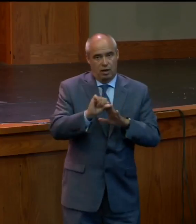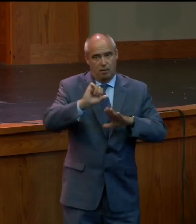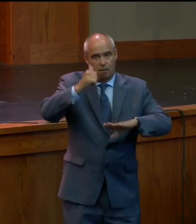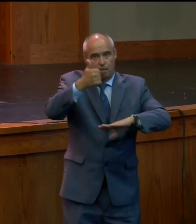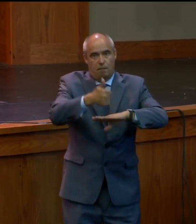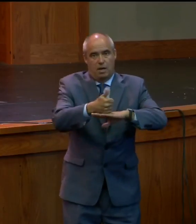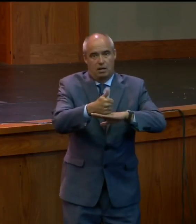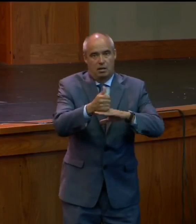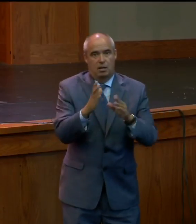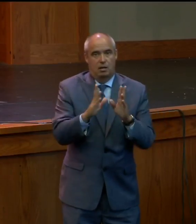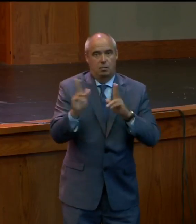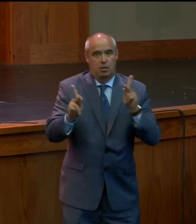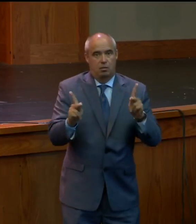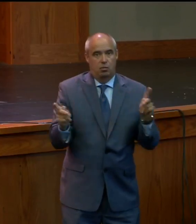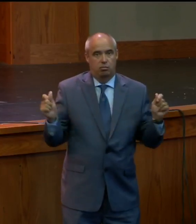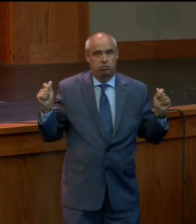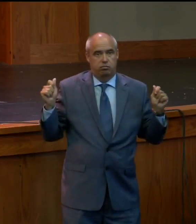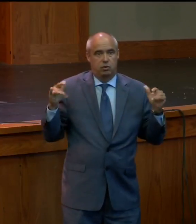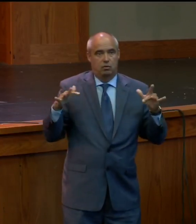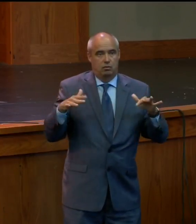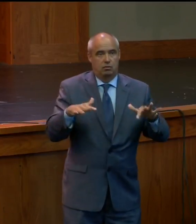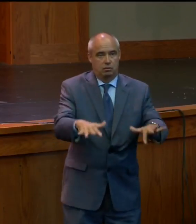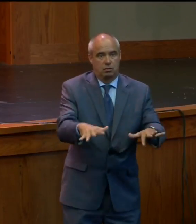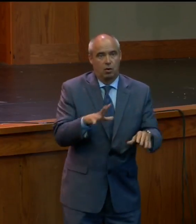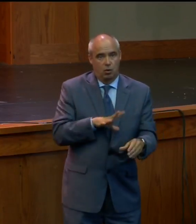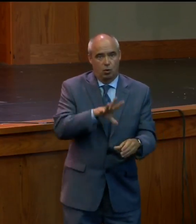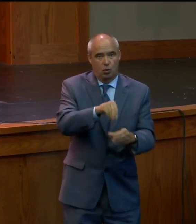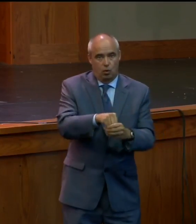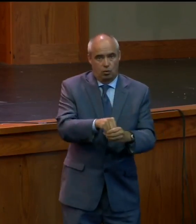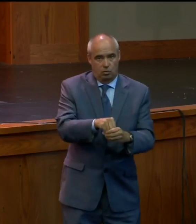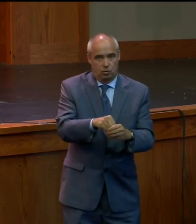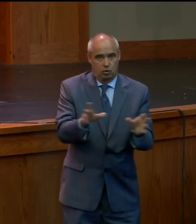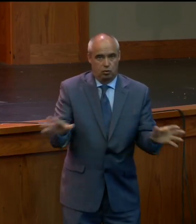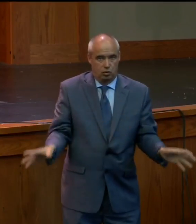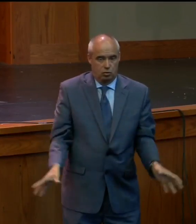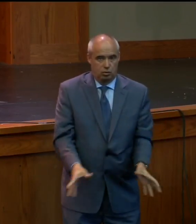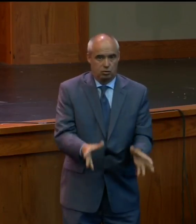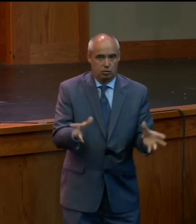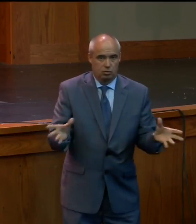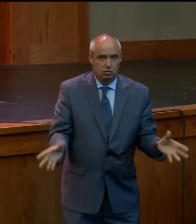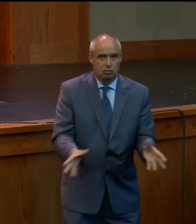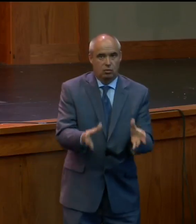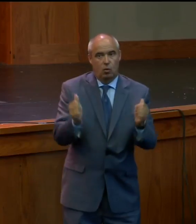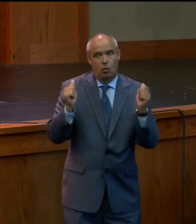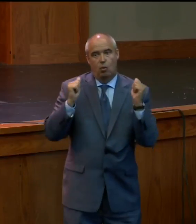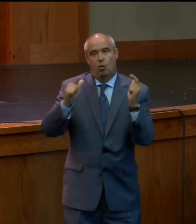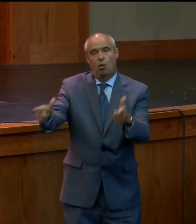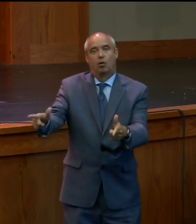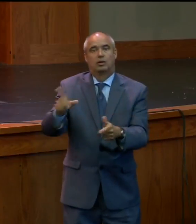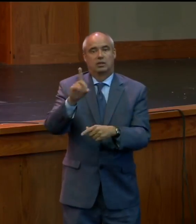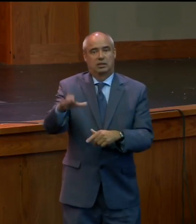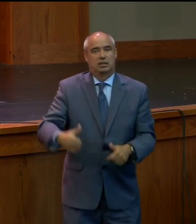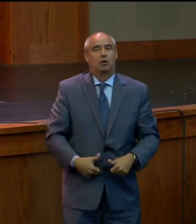PARTICIPATION TO INCLUDE AND ENCOURAGE ALL D.C. RESIDENTS,